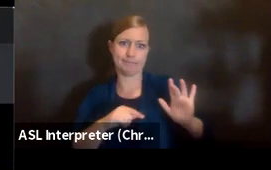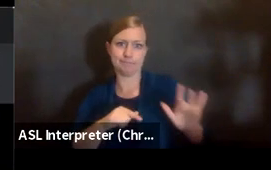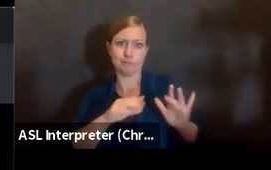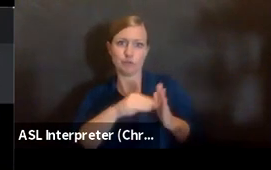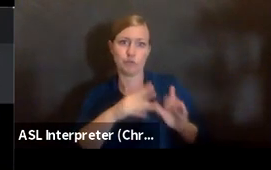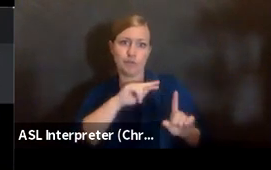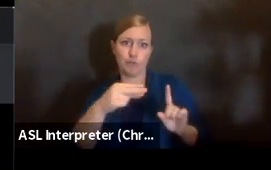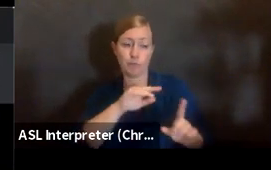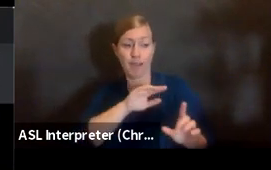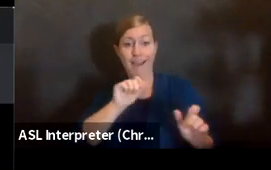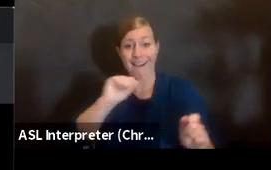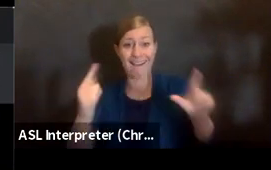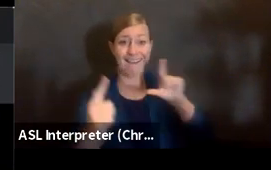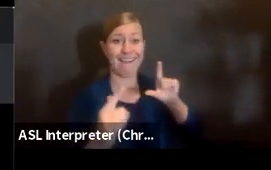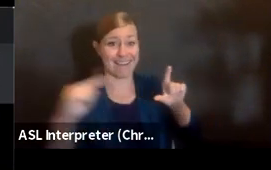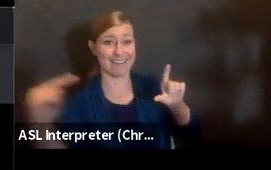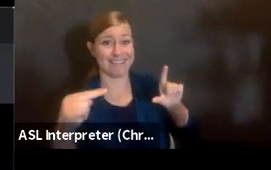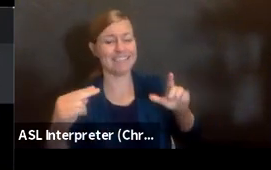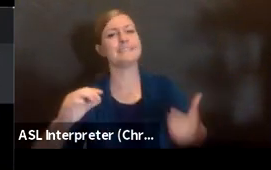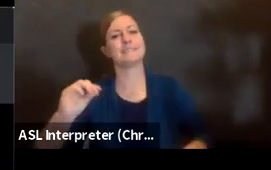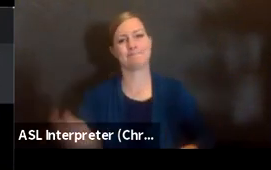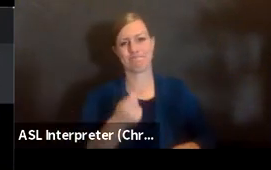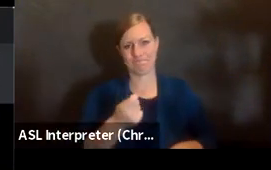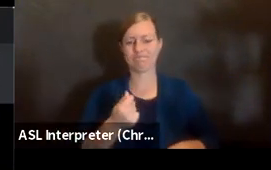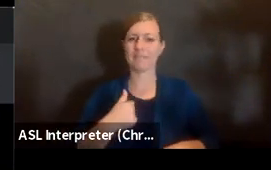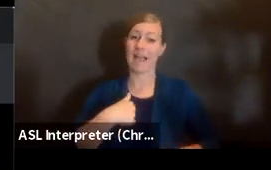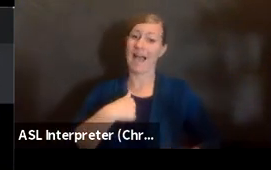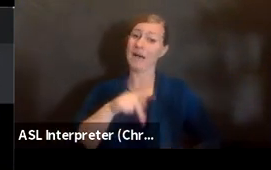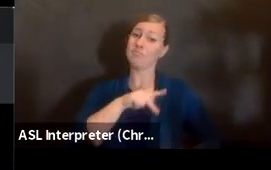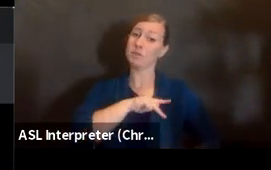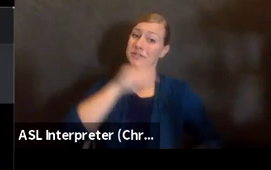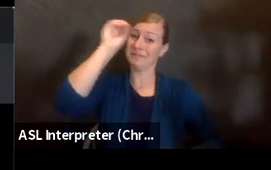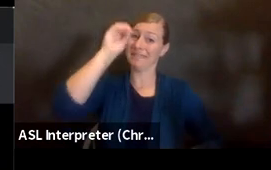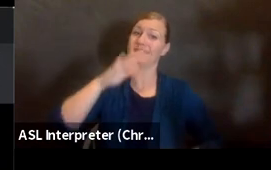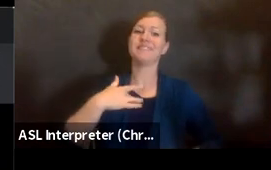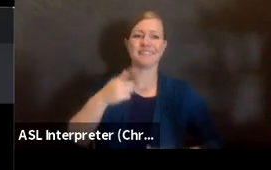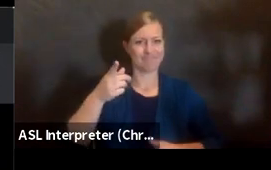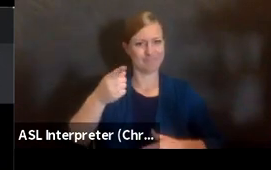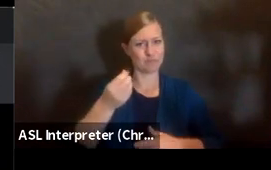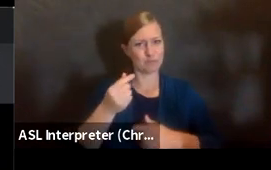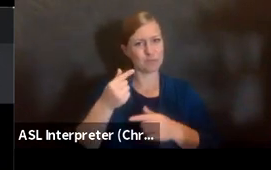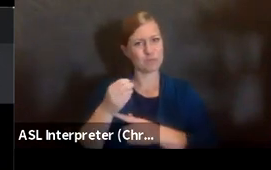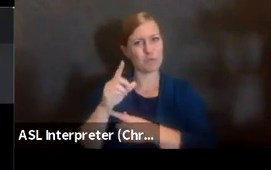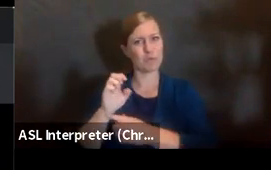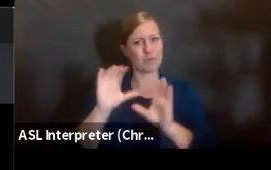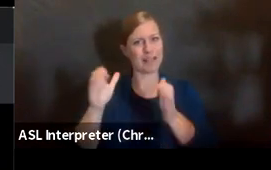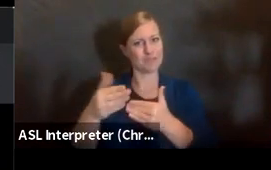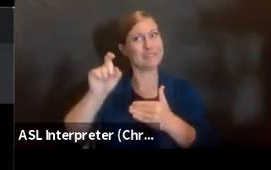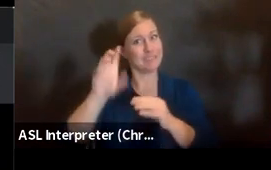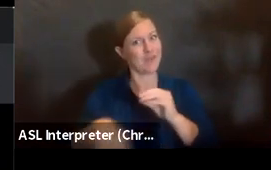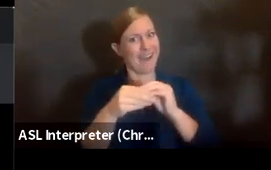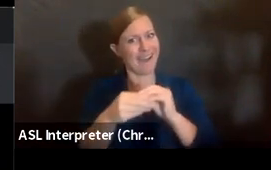Katherine Livick - ESD 112: And personally, I feel like they need to add that. I will remind you about that little question mark in the bottom left corner